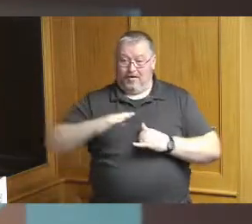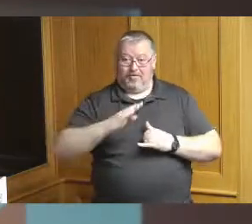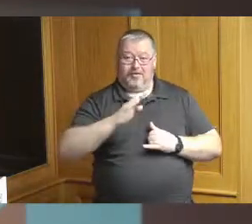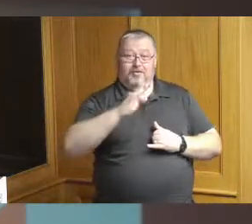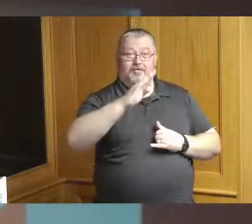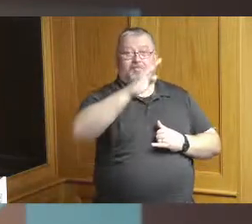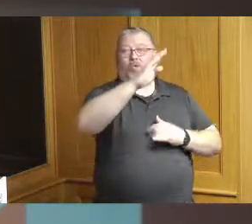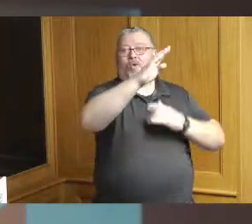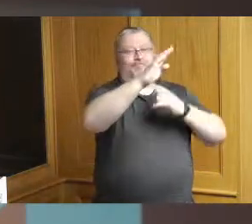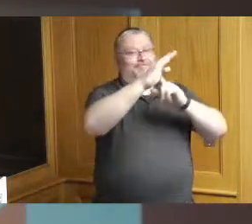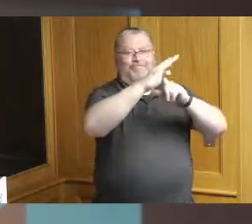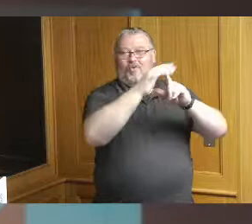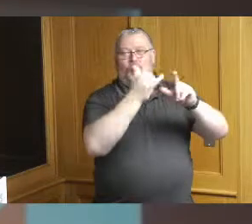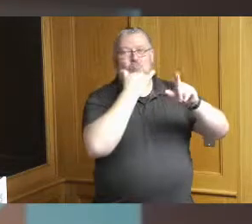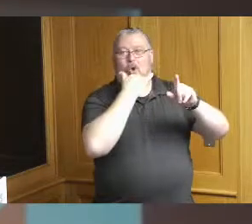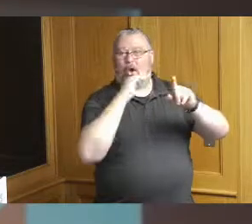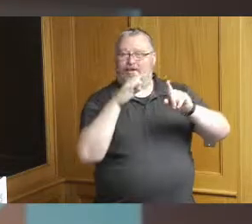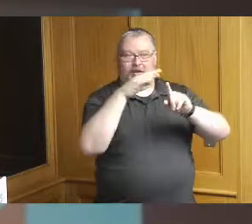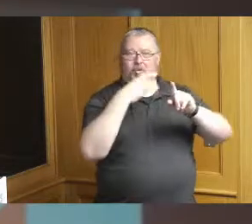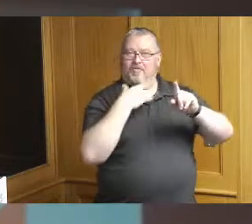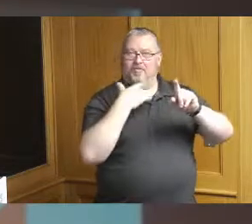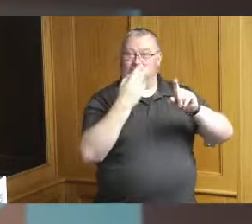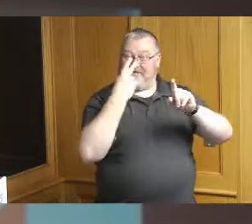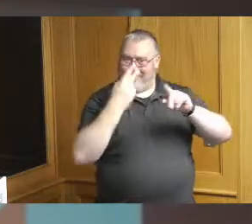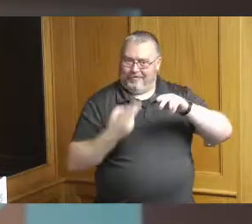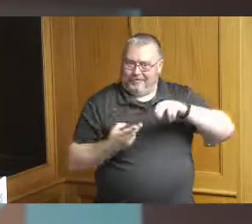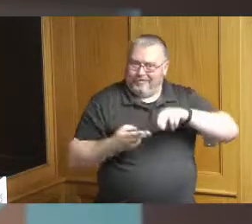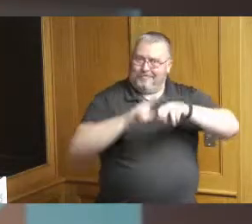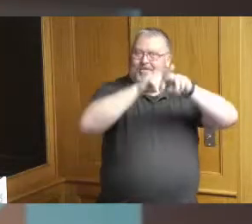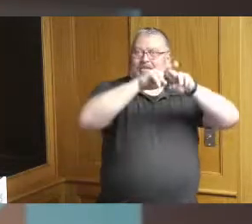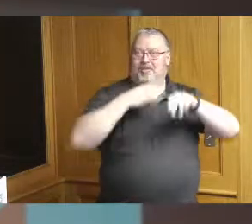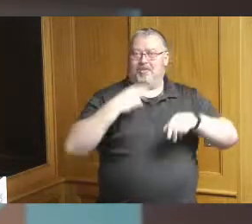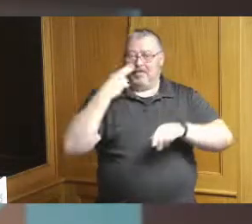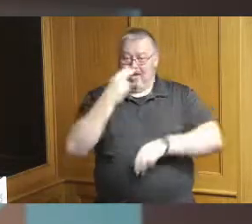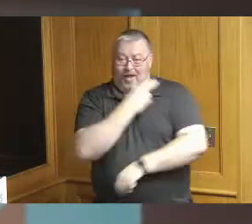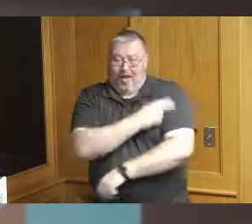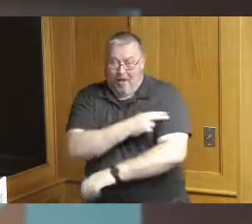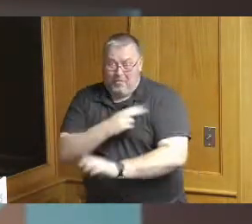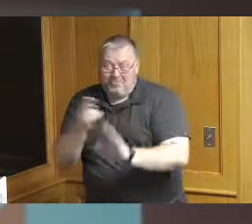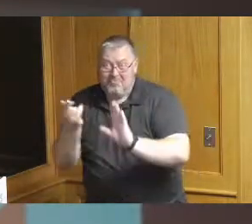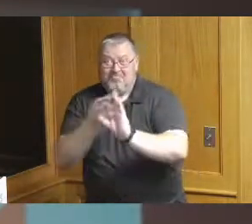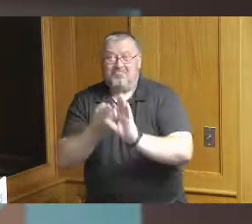wrong direction we're seeing ICUs increase we're seeing hospitalizations increase and once somebody